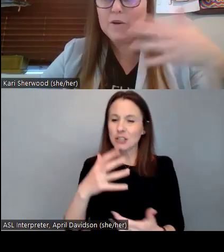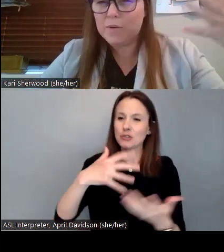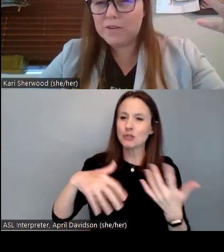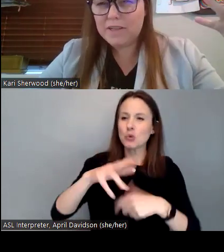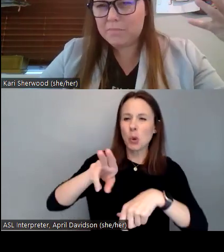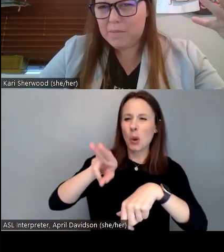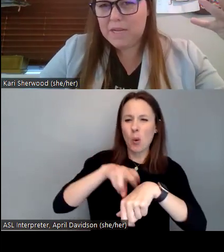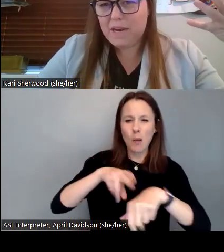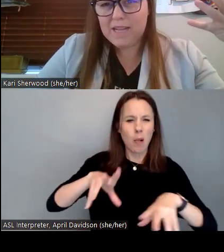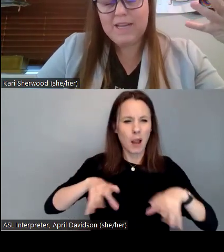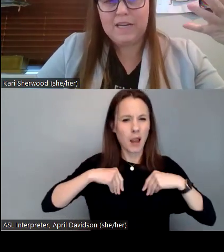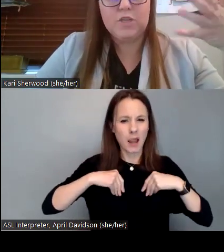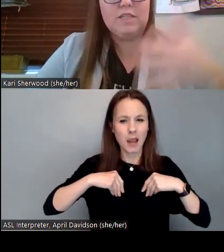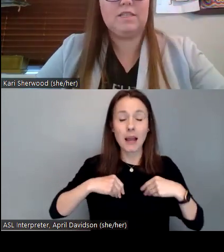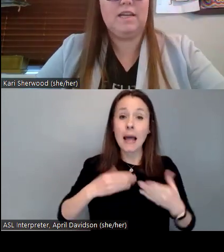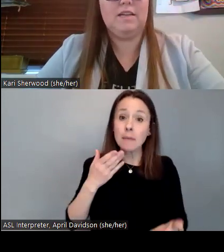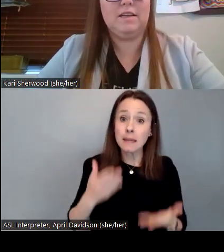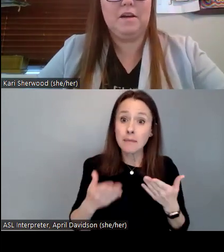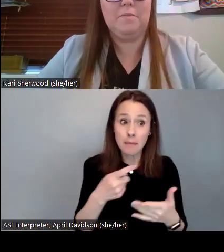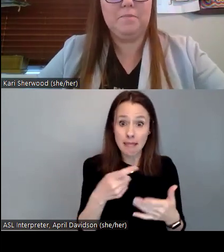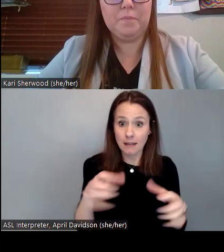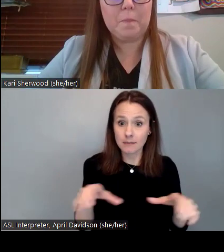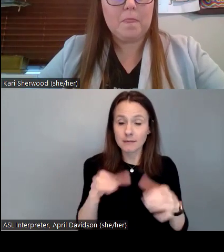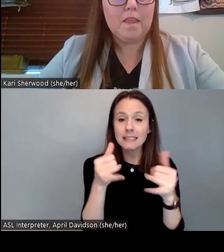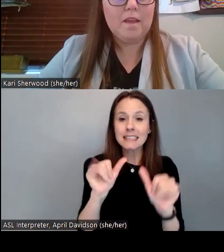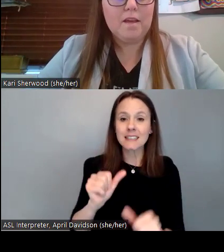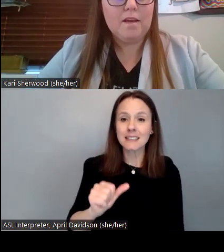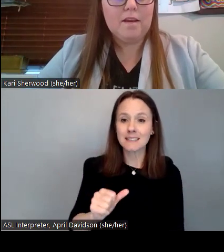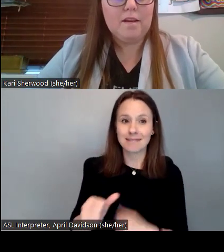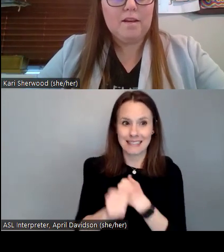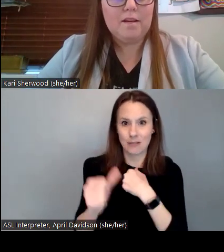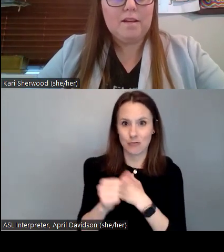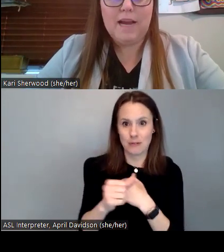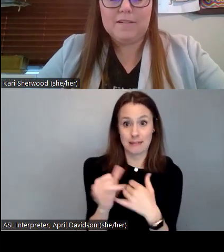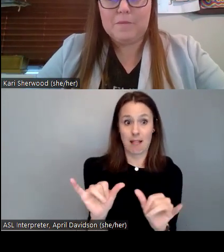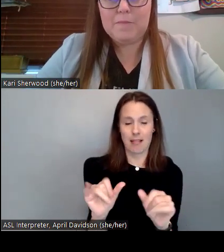even though it might be highly dangerous. There might be